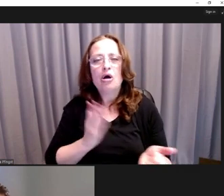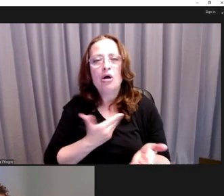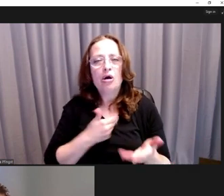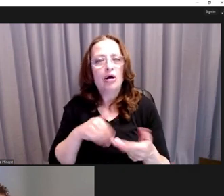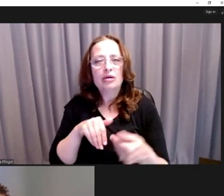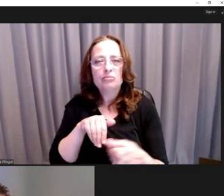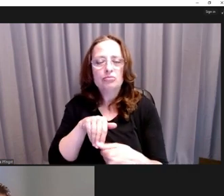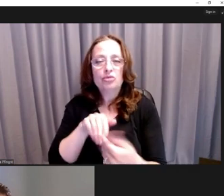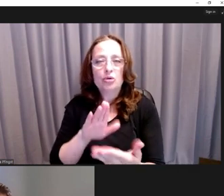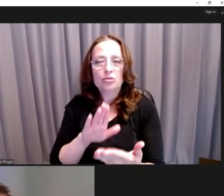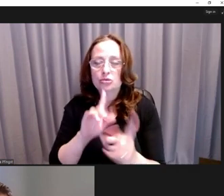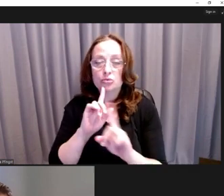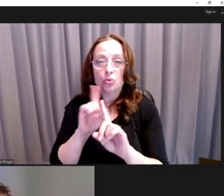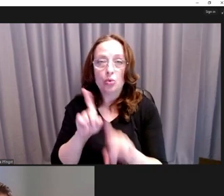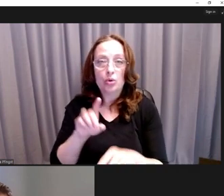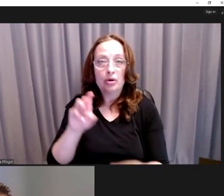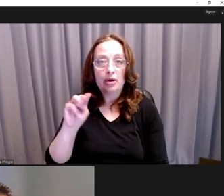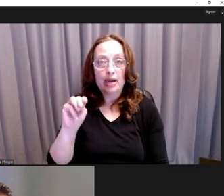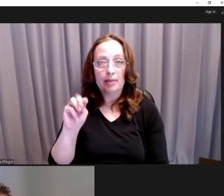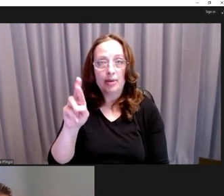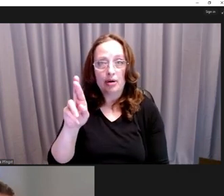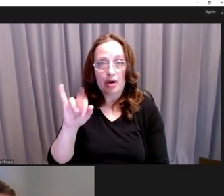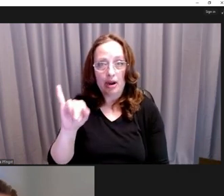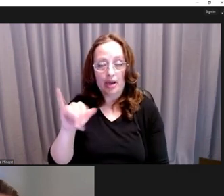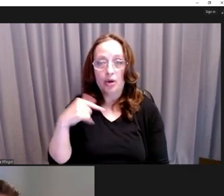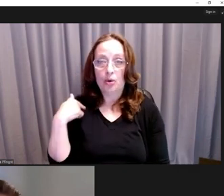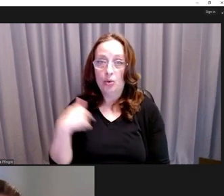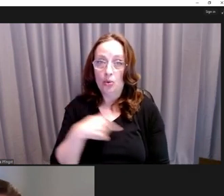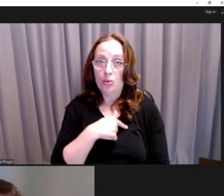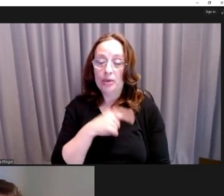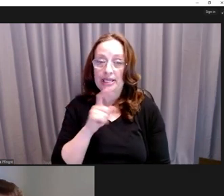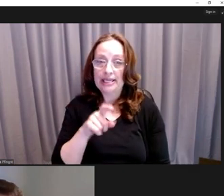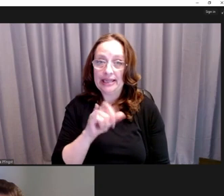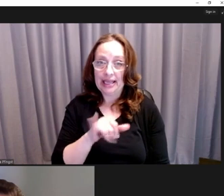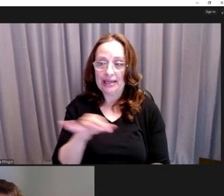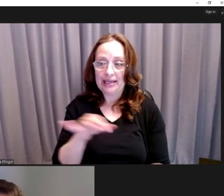order an MRI when we can. As opposed to a CT scan.